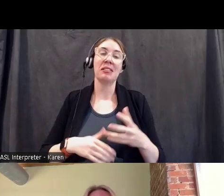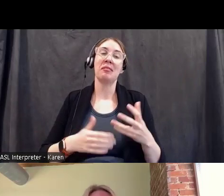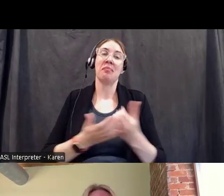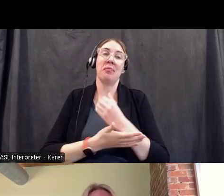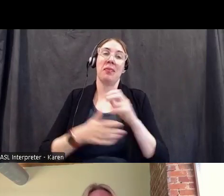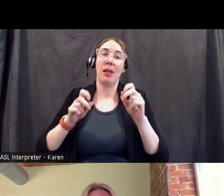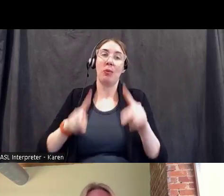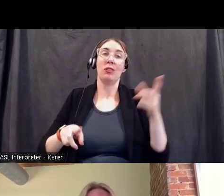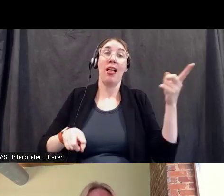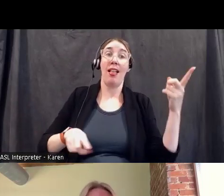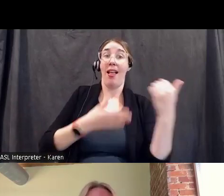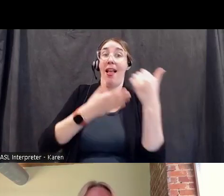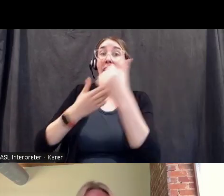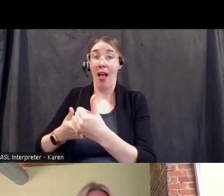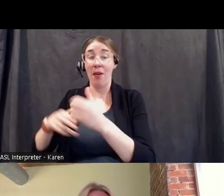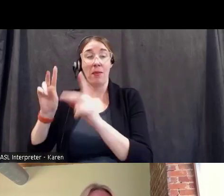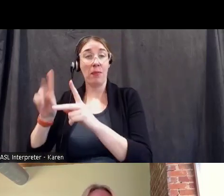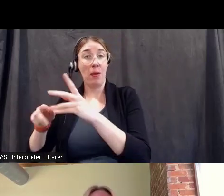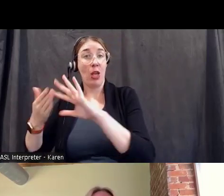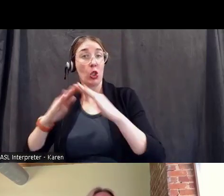devices, which is super cool. It a new partnership with us.